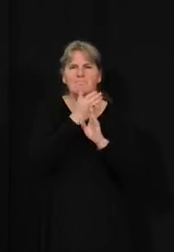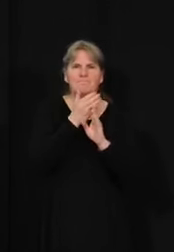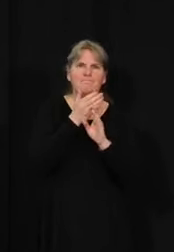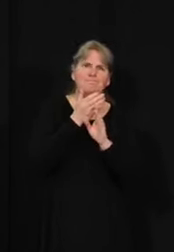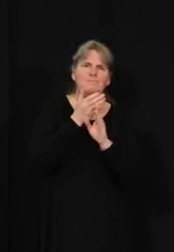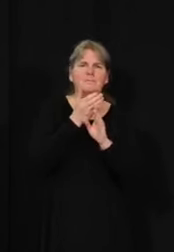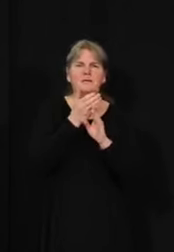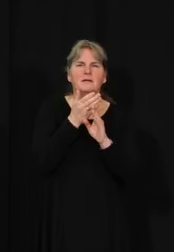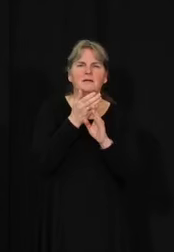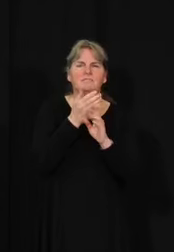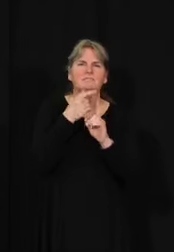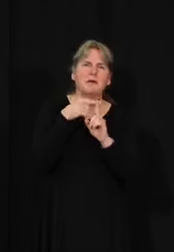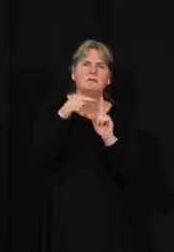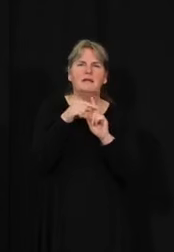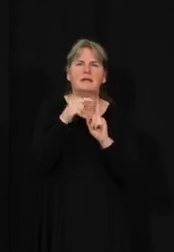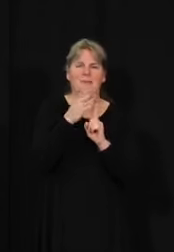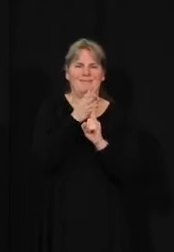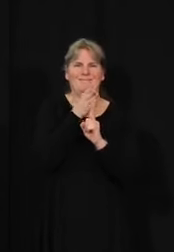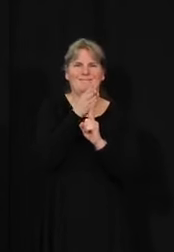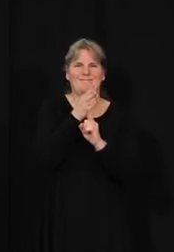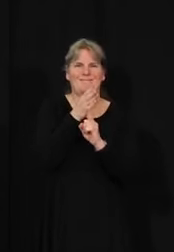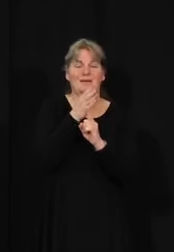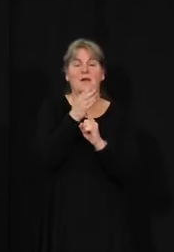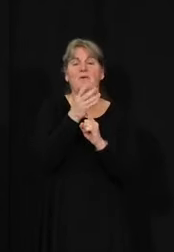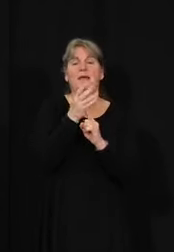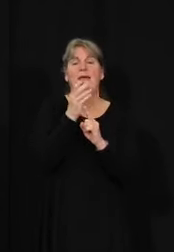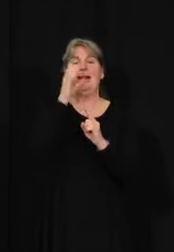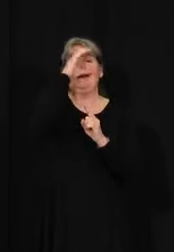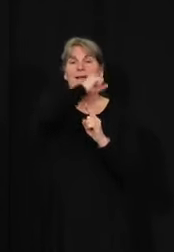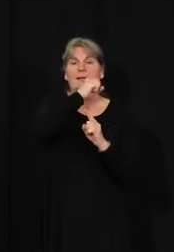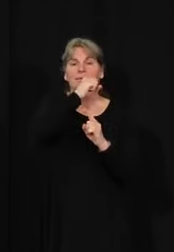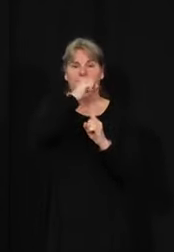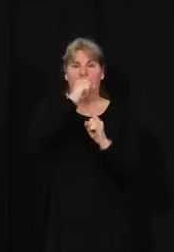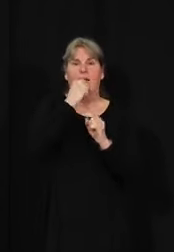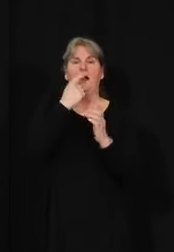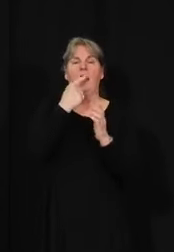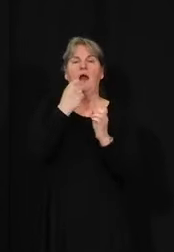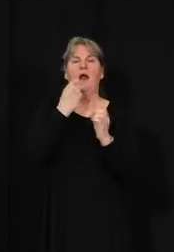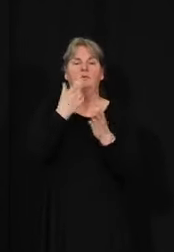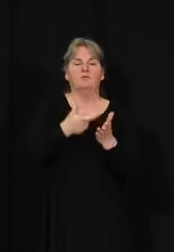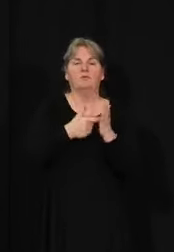of that goes into projecting